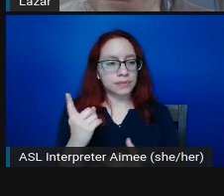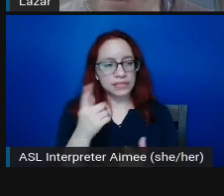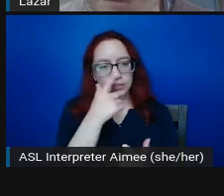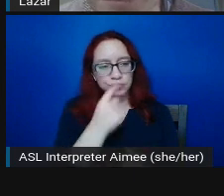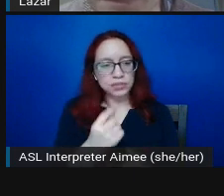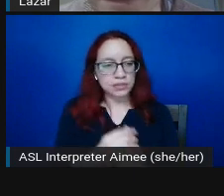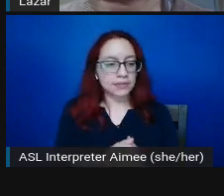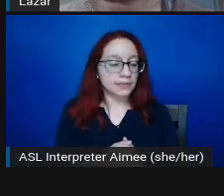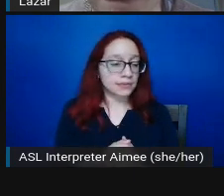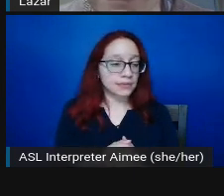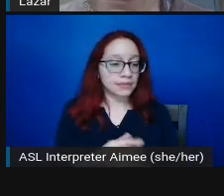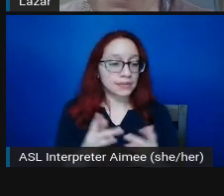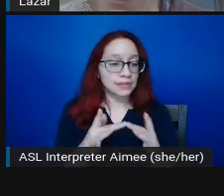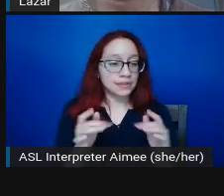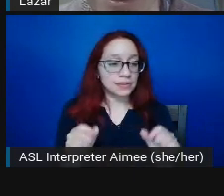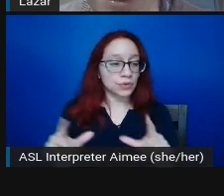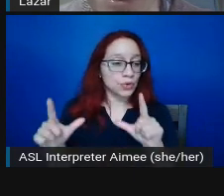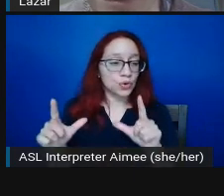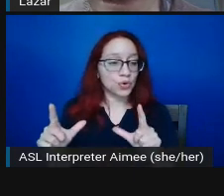This website is very inaccessible.